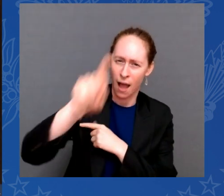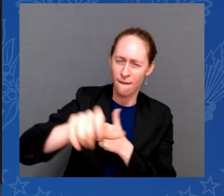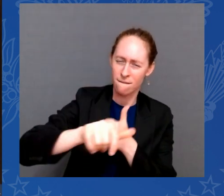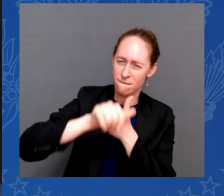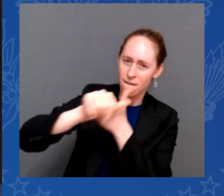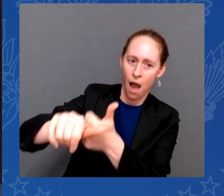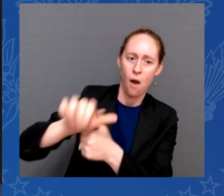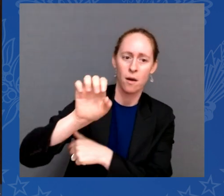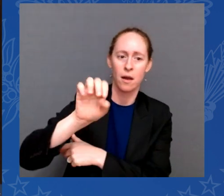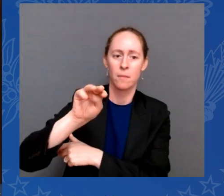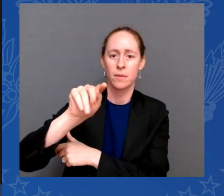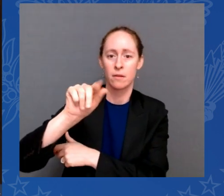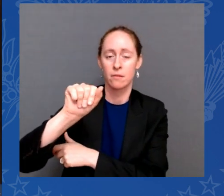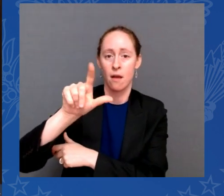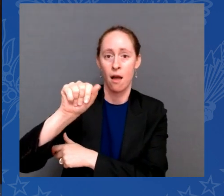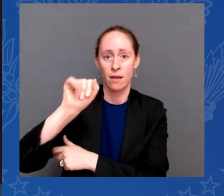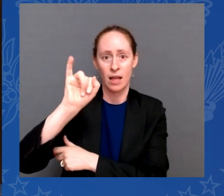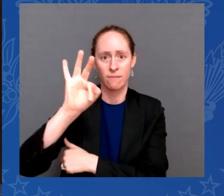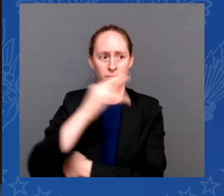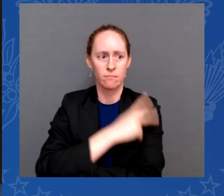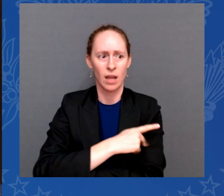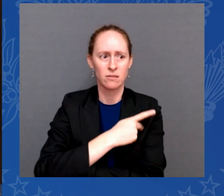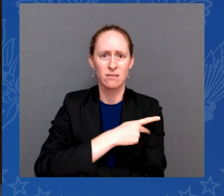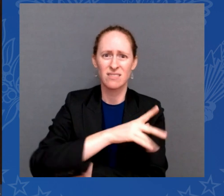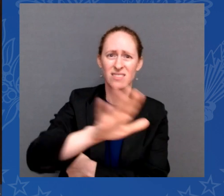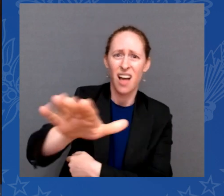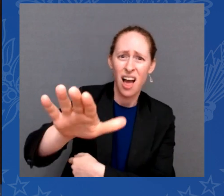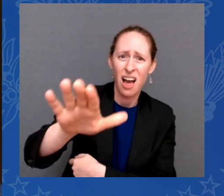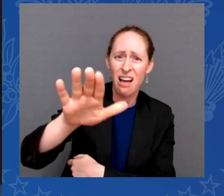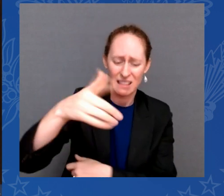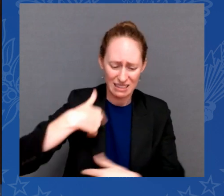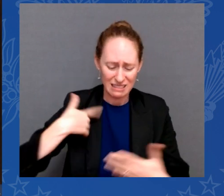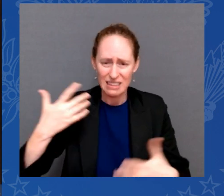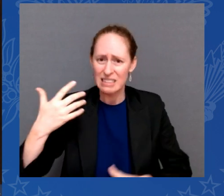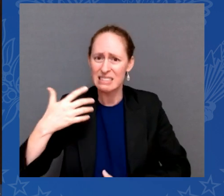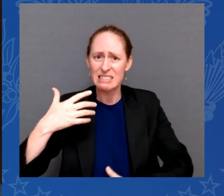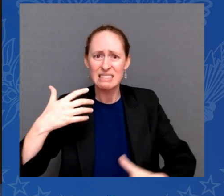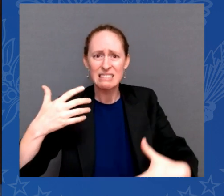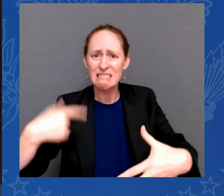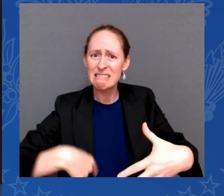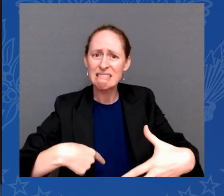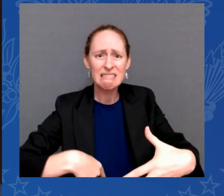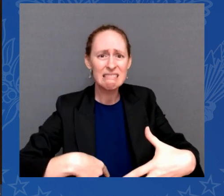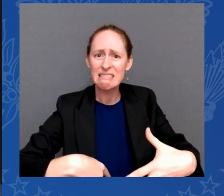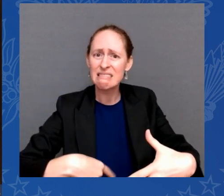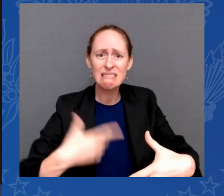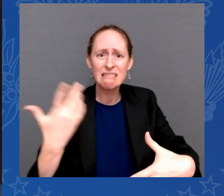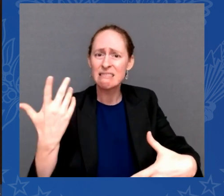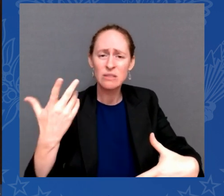jeopardizing the patient's life or health, the hospital must provide the treatment